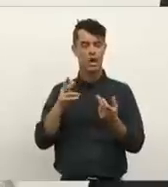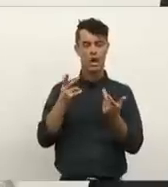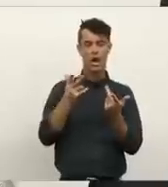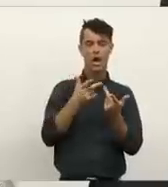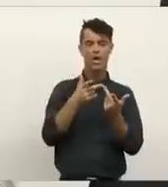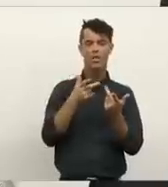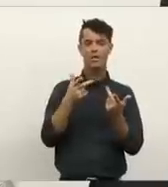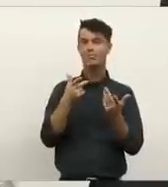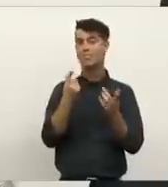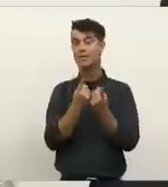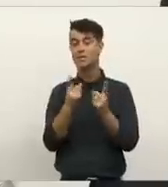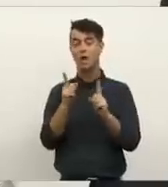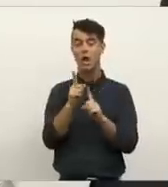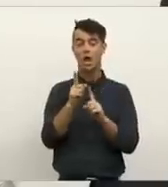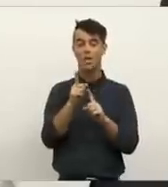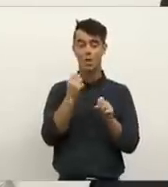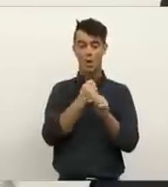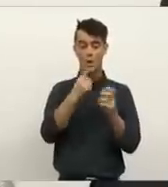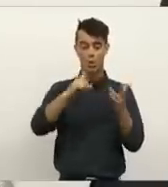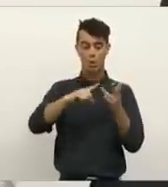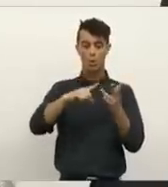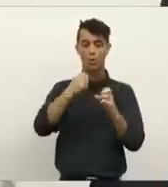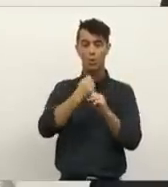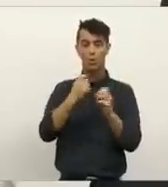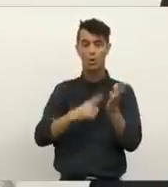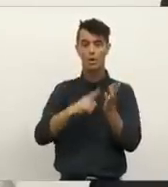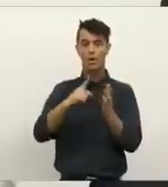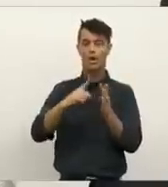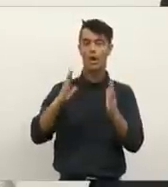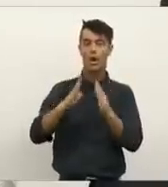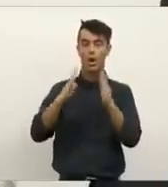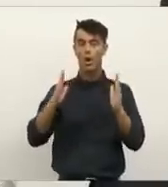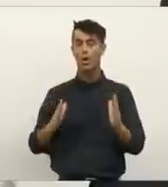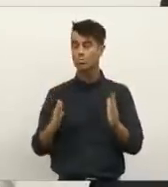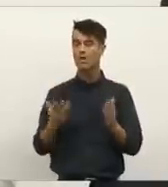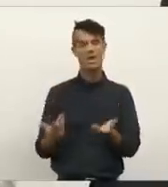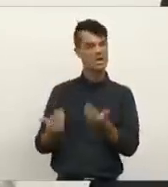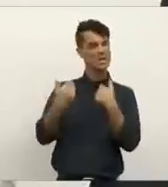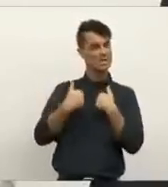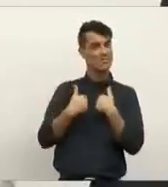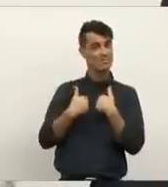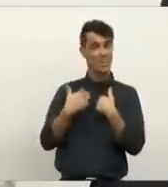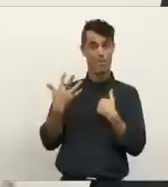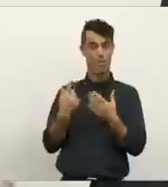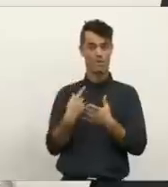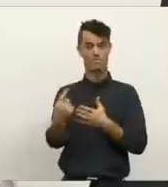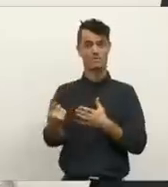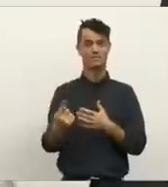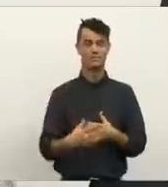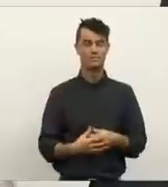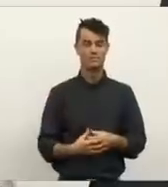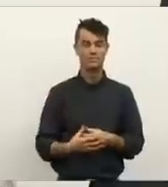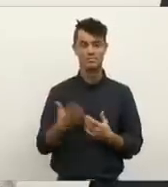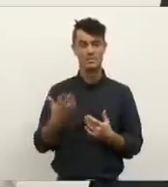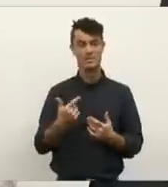which means I can do more things for myself so I'm more independent, and that way I can rely less on other people